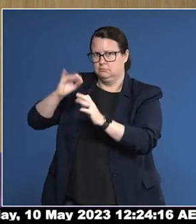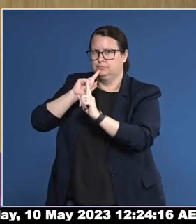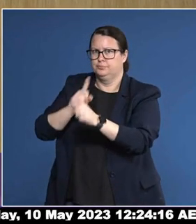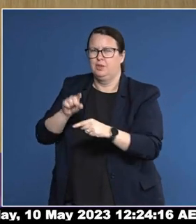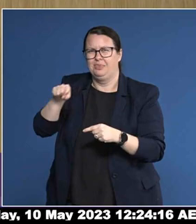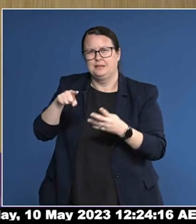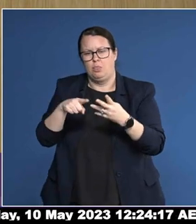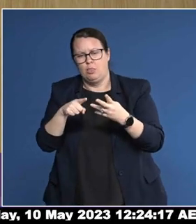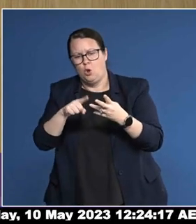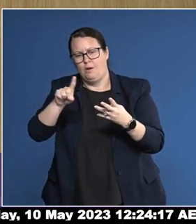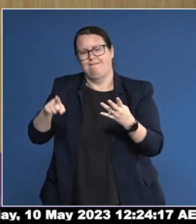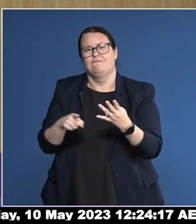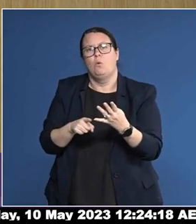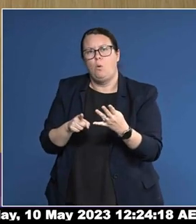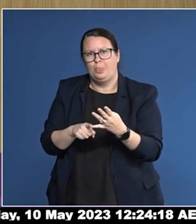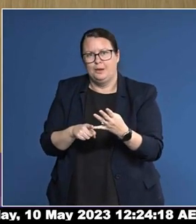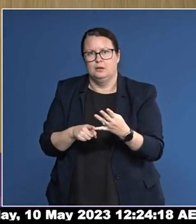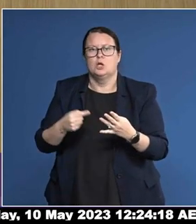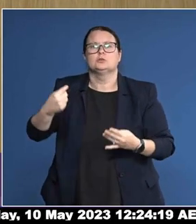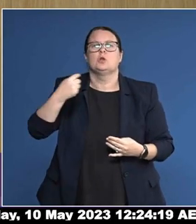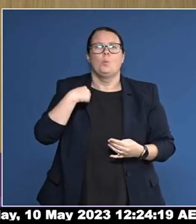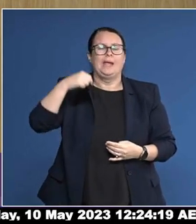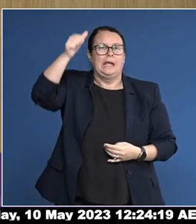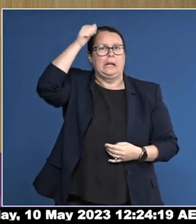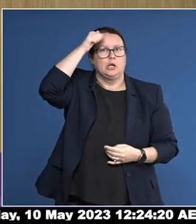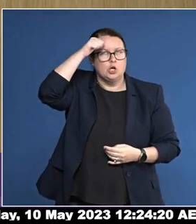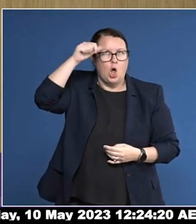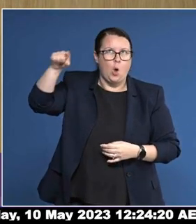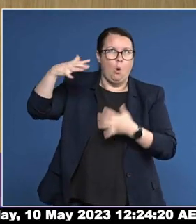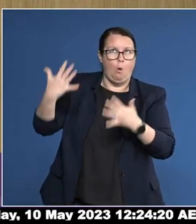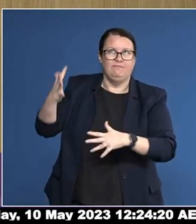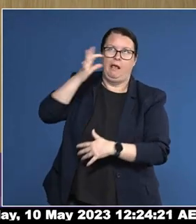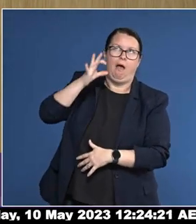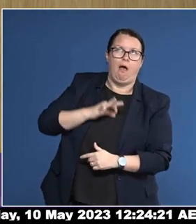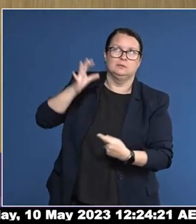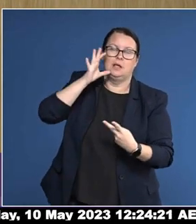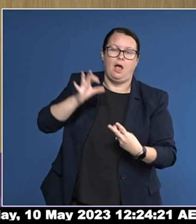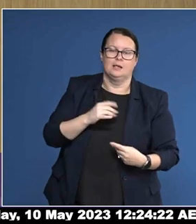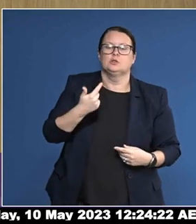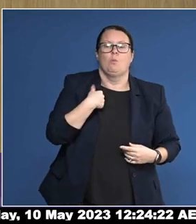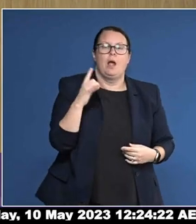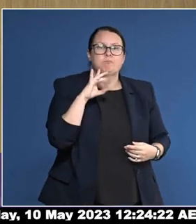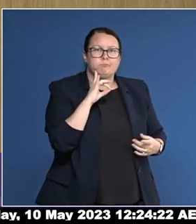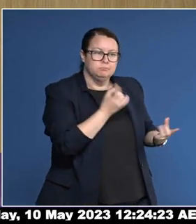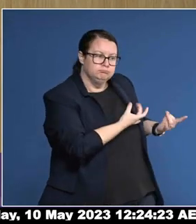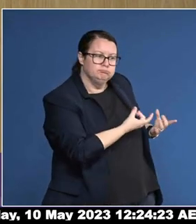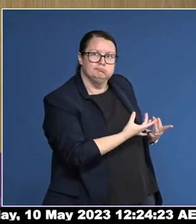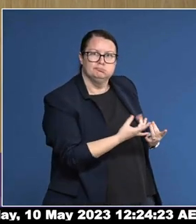were in a pattern of what material would be requested by QFCC. So, in preparation for that, I had asked this to be prepared.